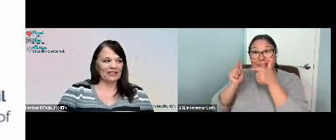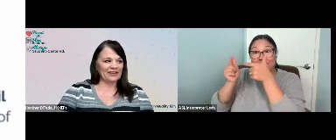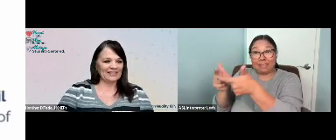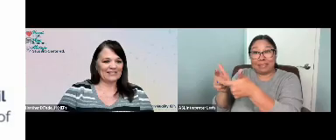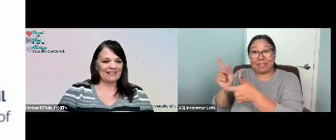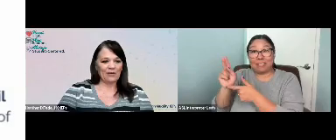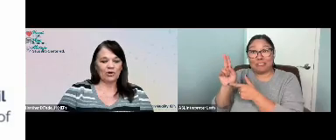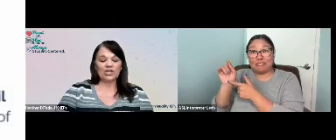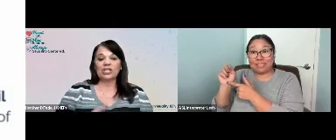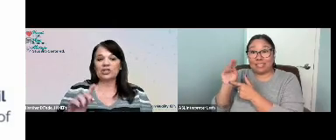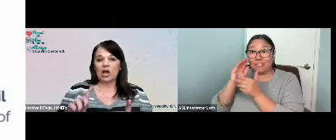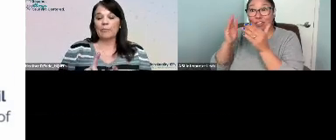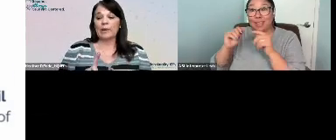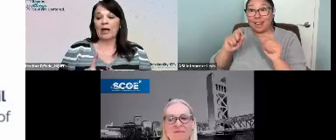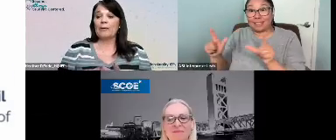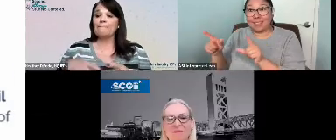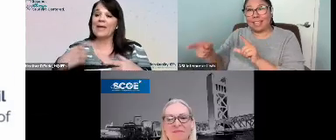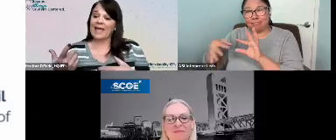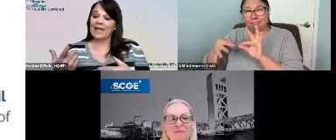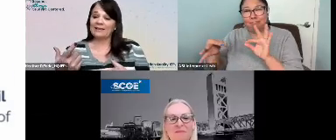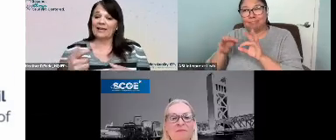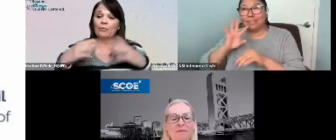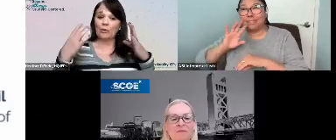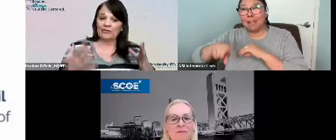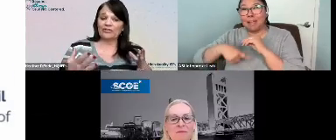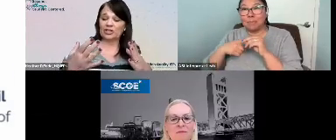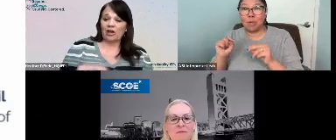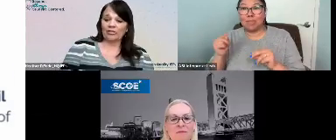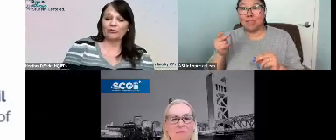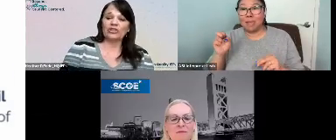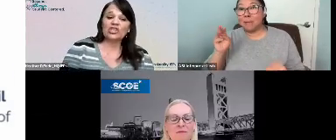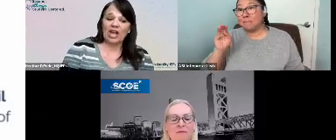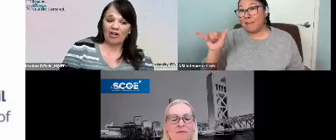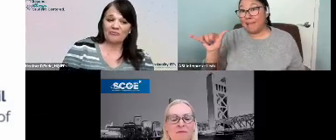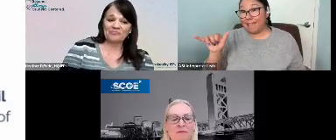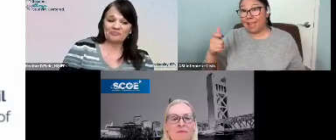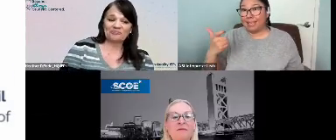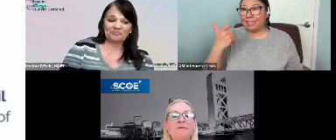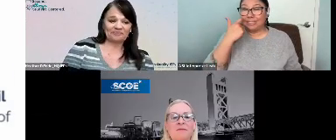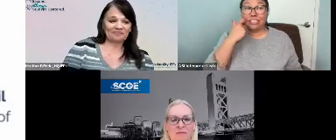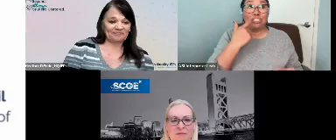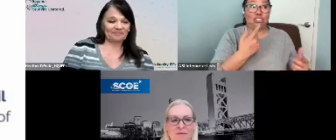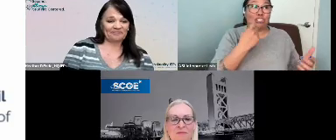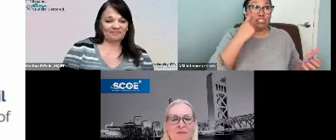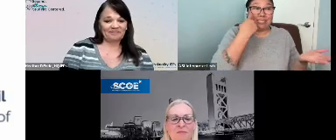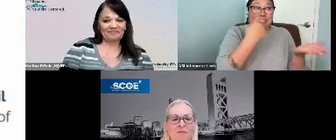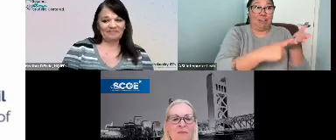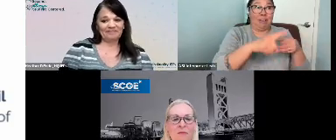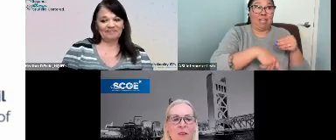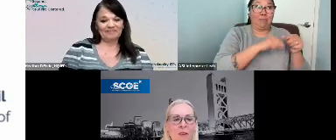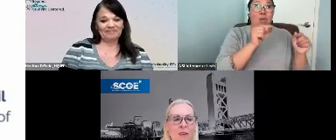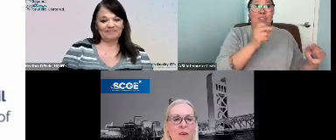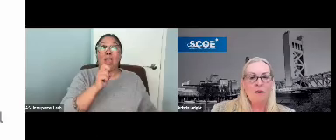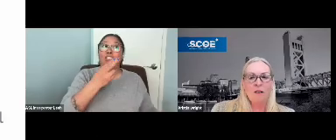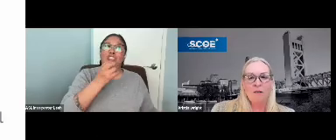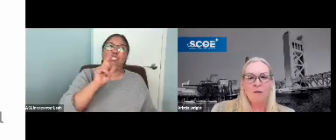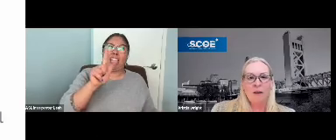her for the next slide where she can talk about the May when we've just gone through the shell.